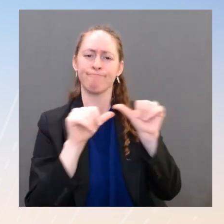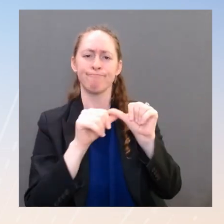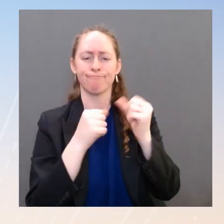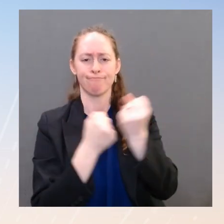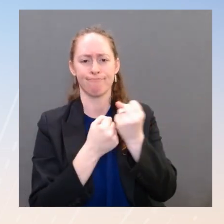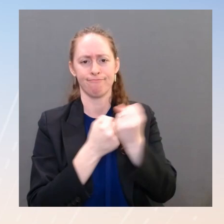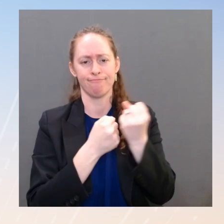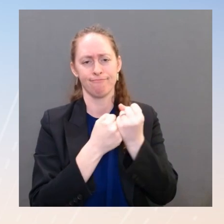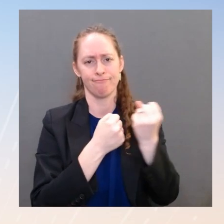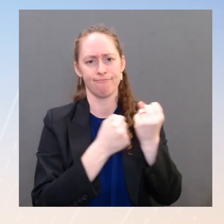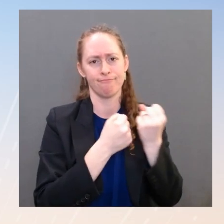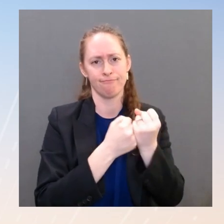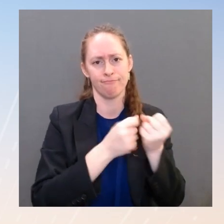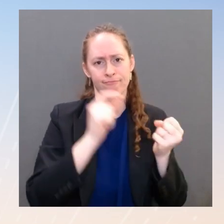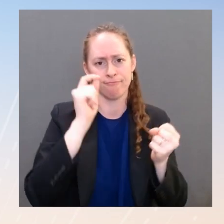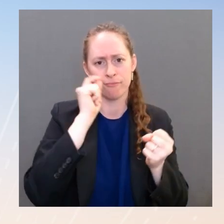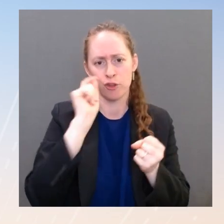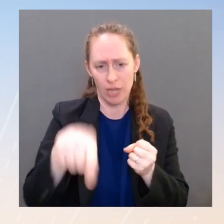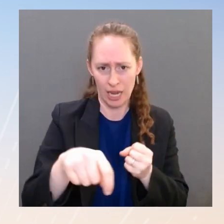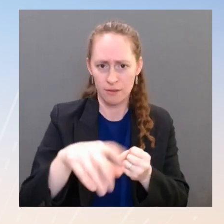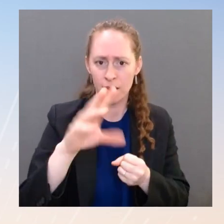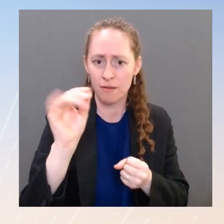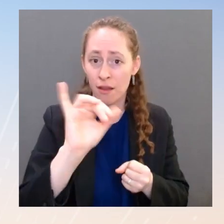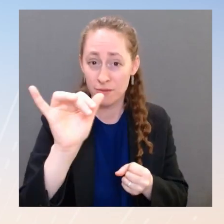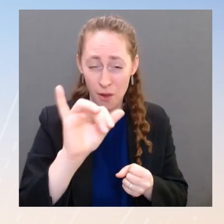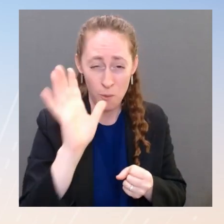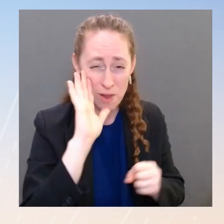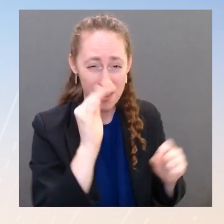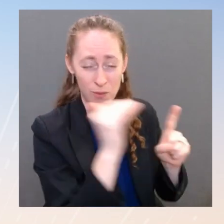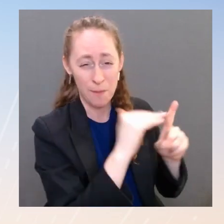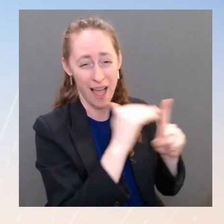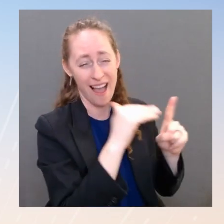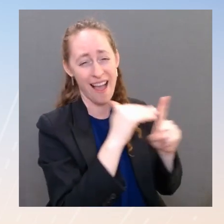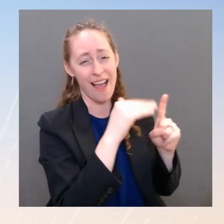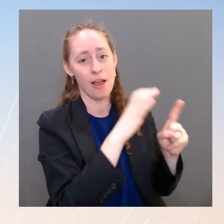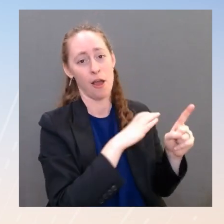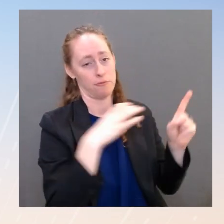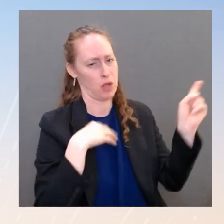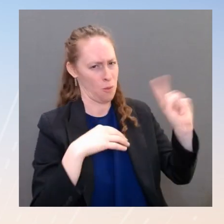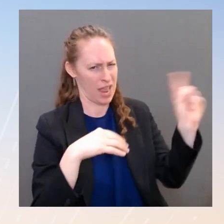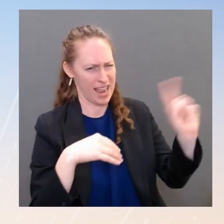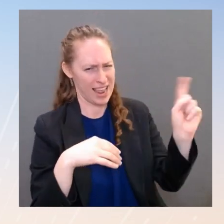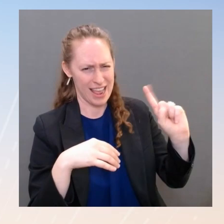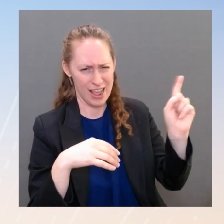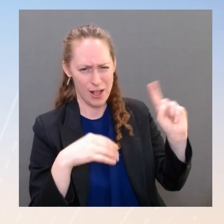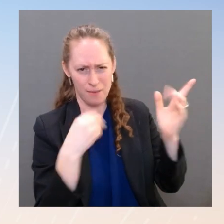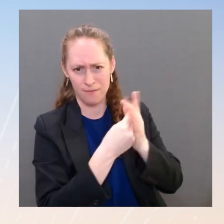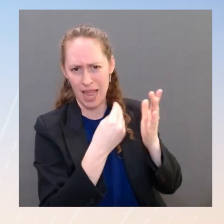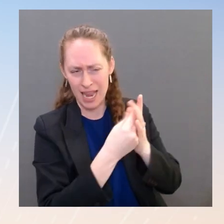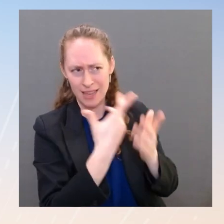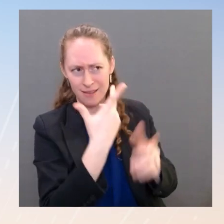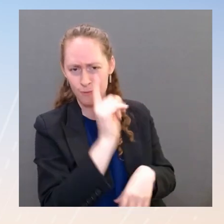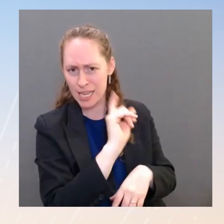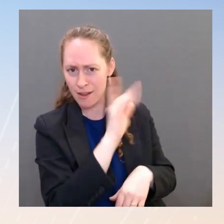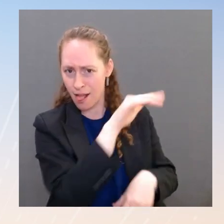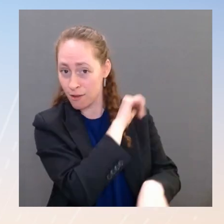continue to succeed against Russian aggression and to make sure that the United States and our allies can replenish our own stocks of weapons